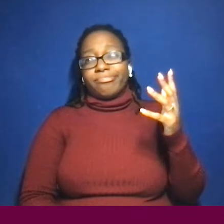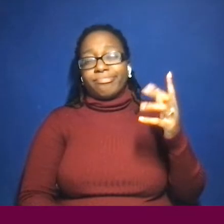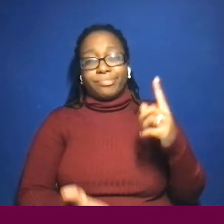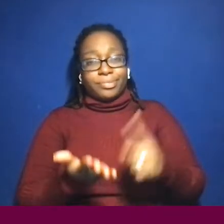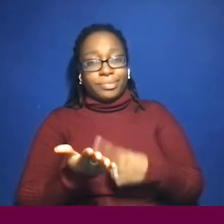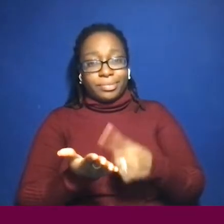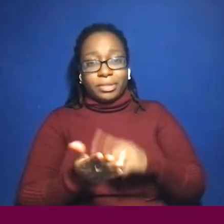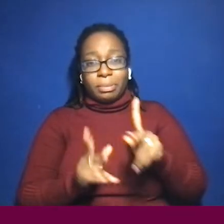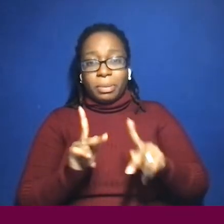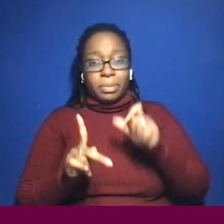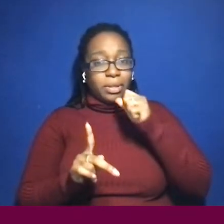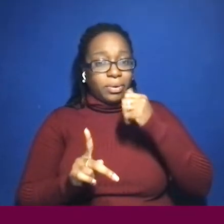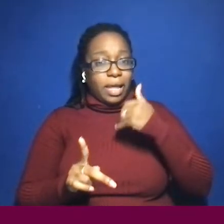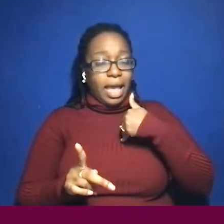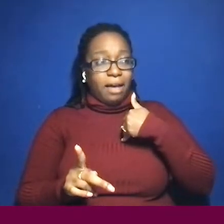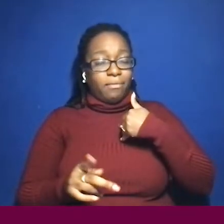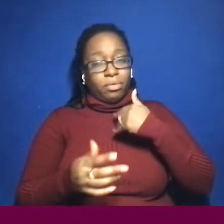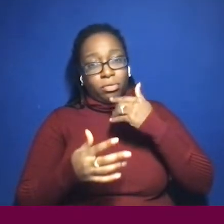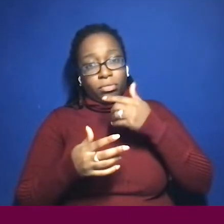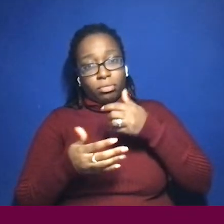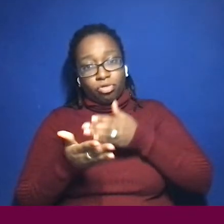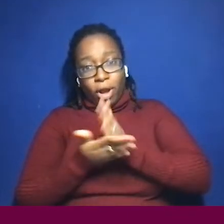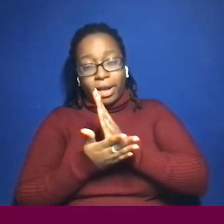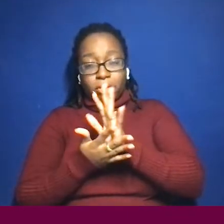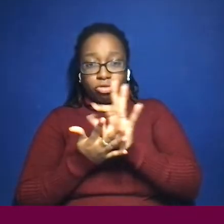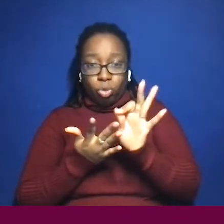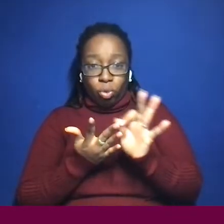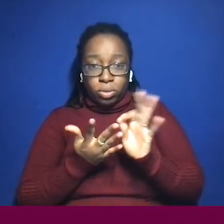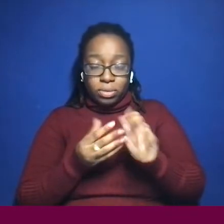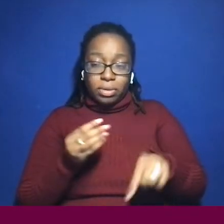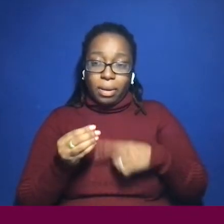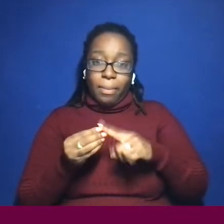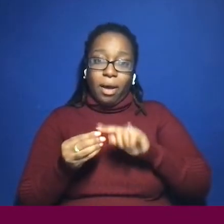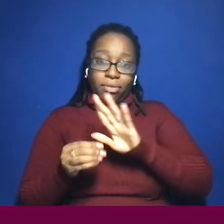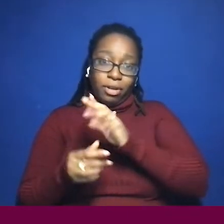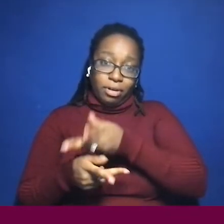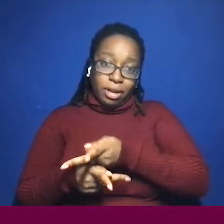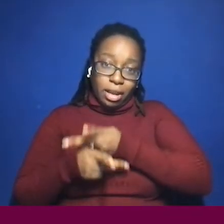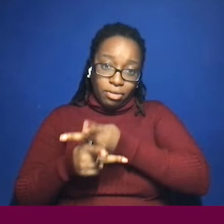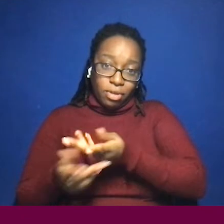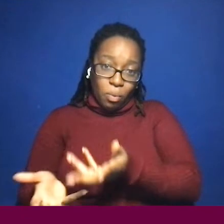not having the informed choice about how much care they want. And sometimes, people